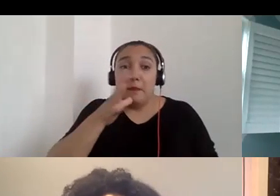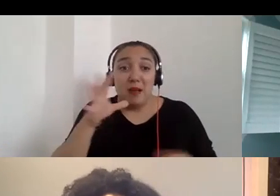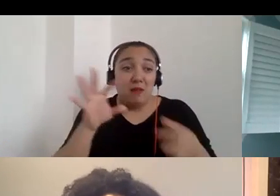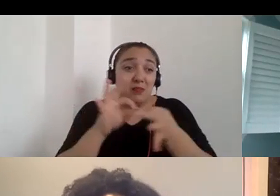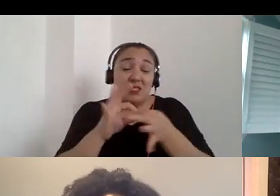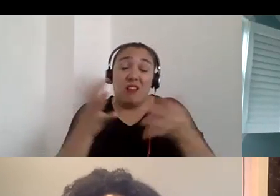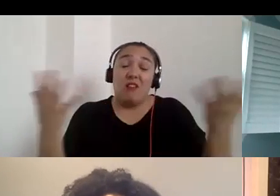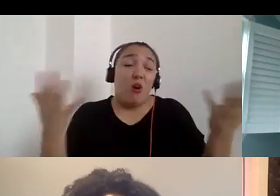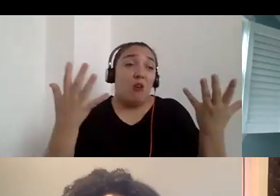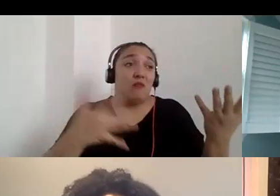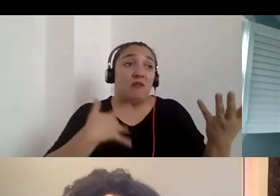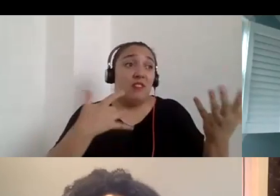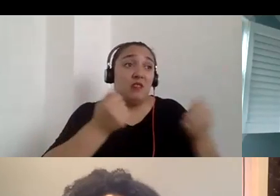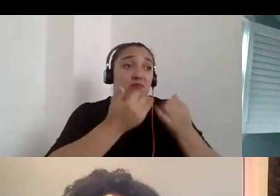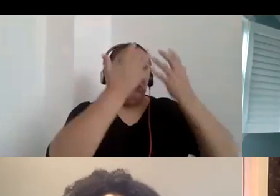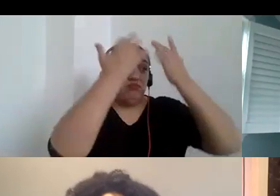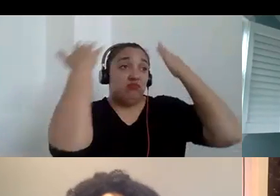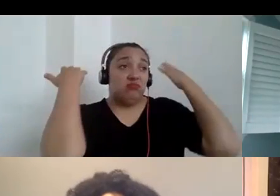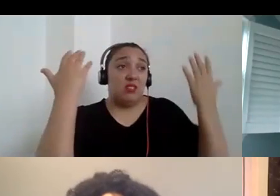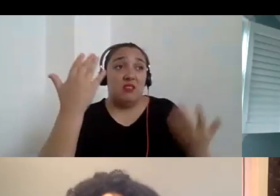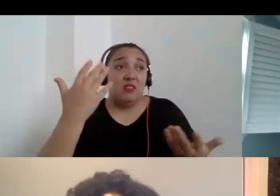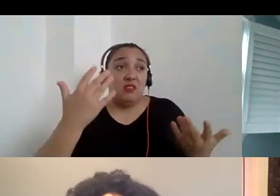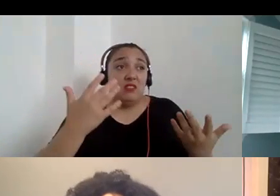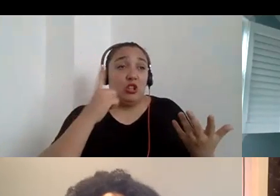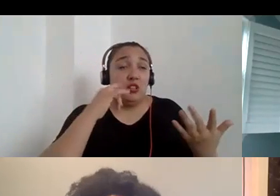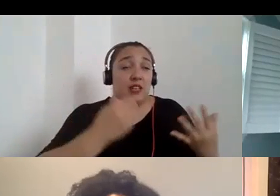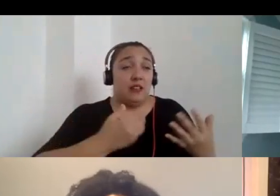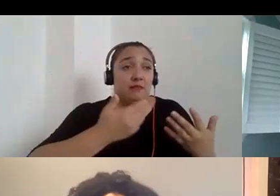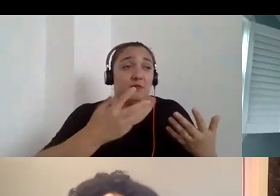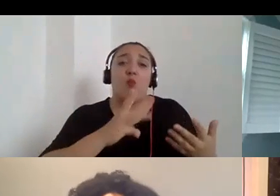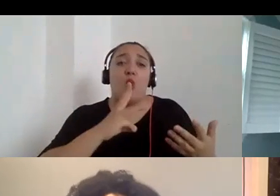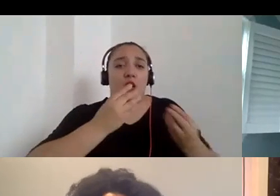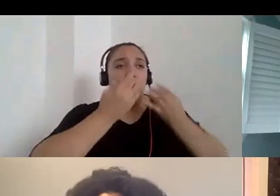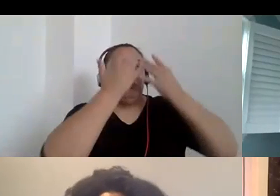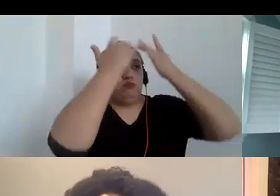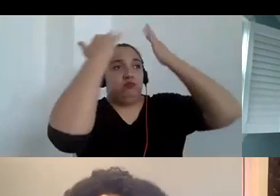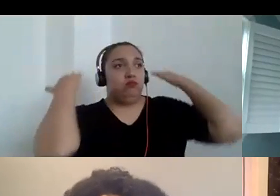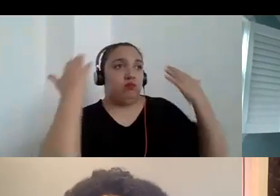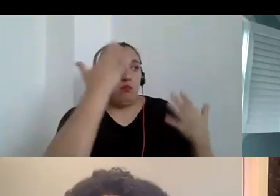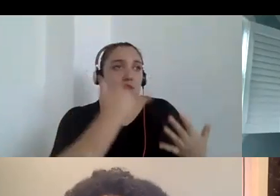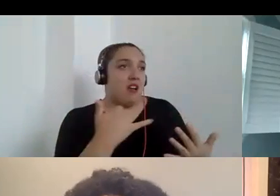Whew. That's scary. But it's real. Yeah.